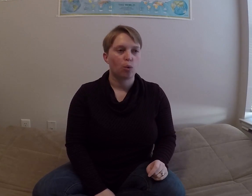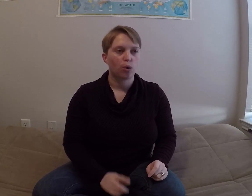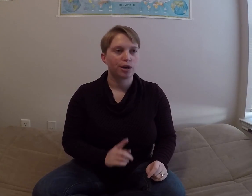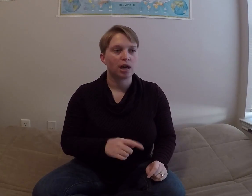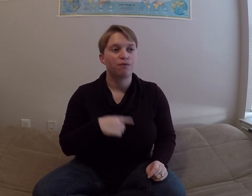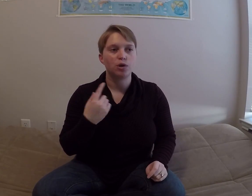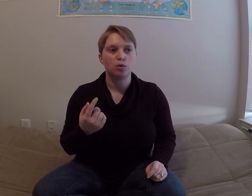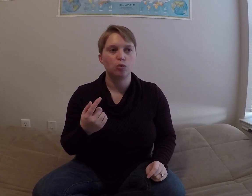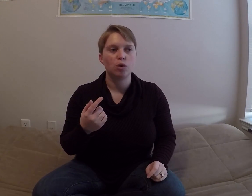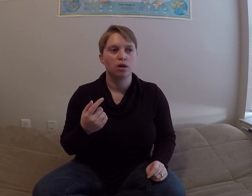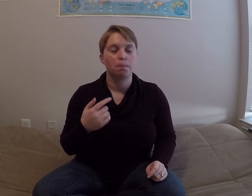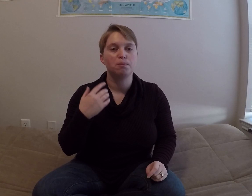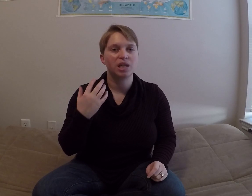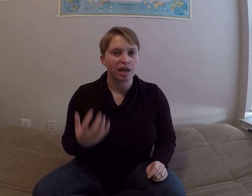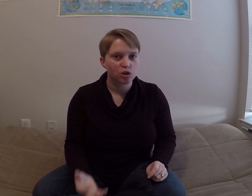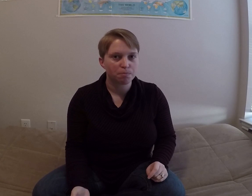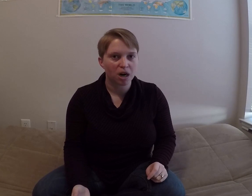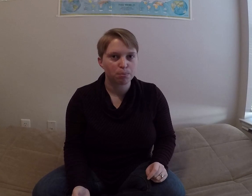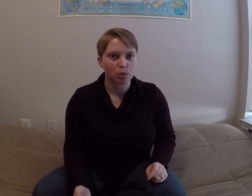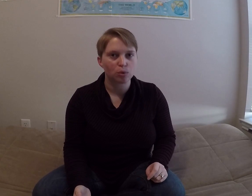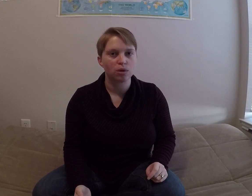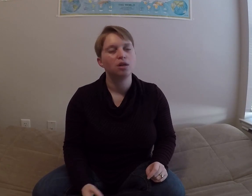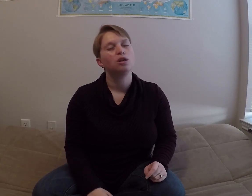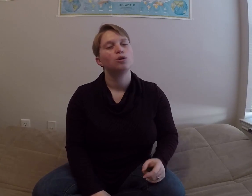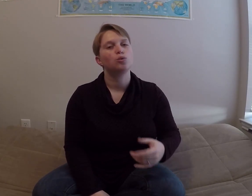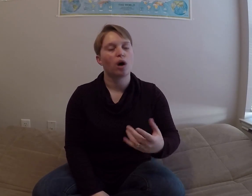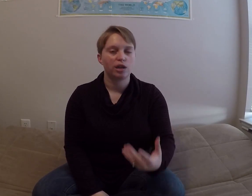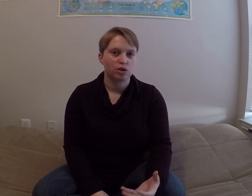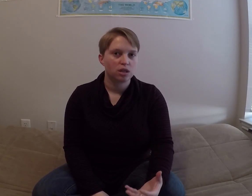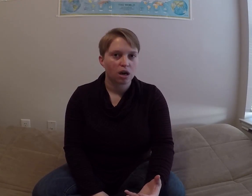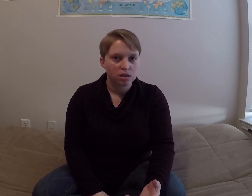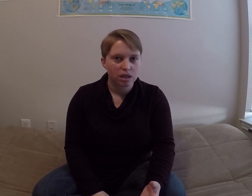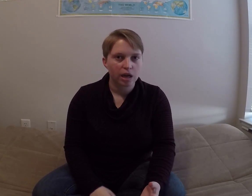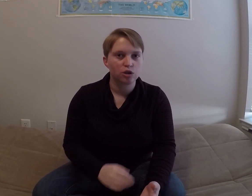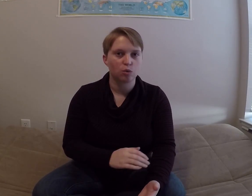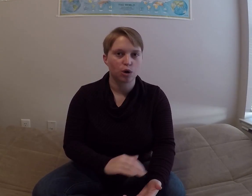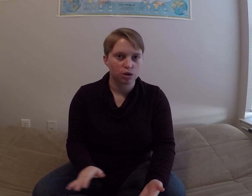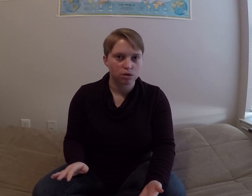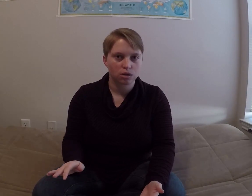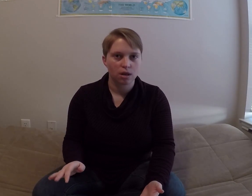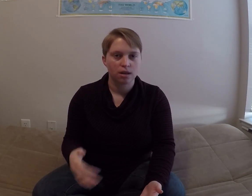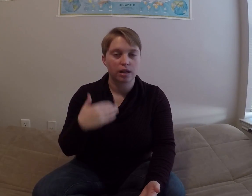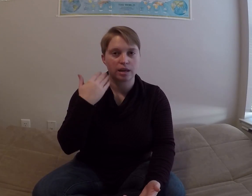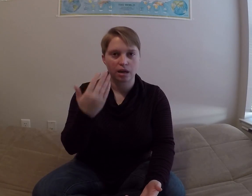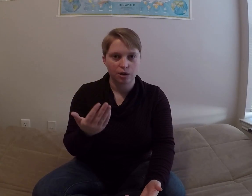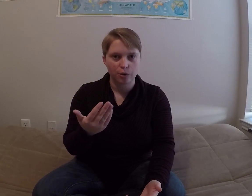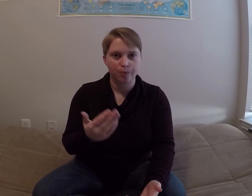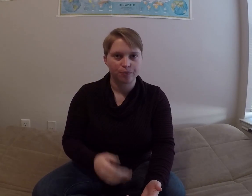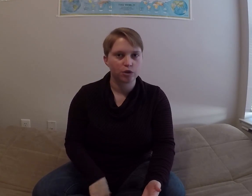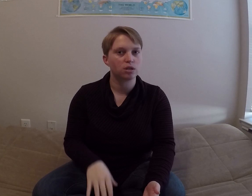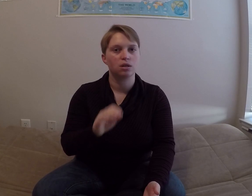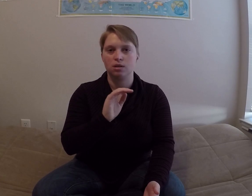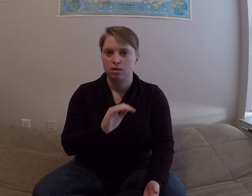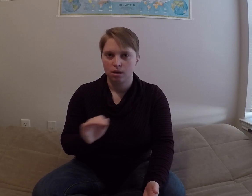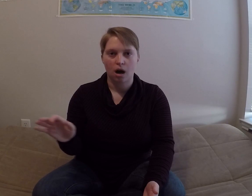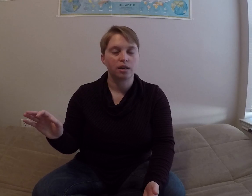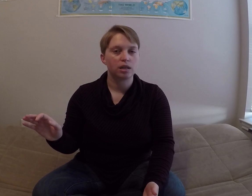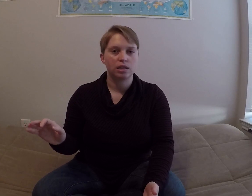Or if you tend to mumble, try to enunciate your words like I do. Just enunciate.